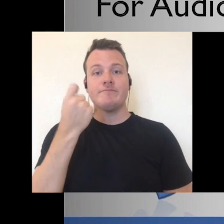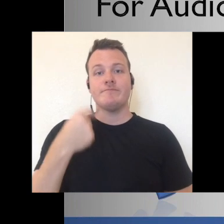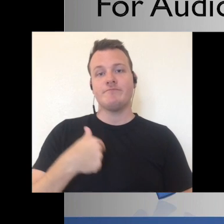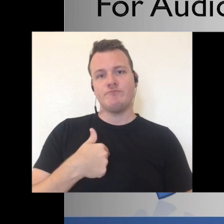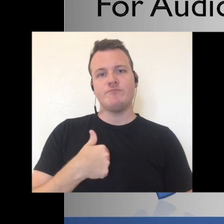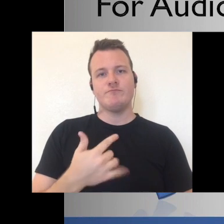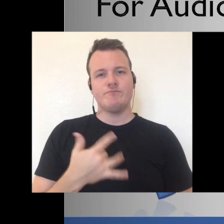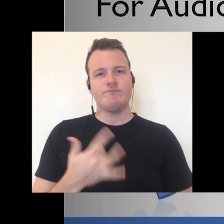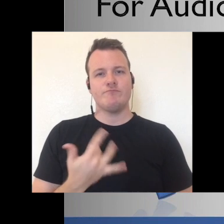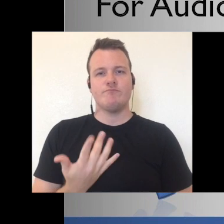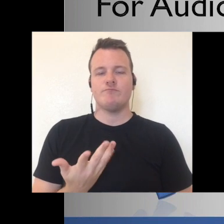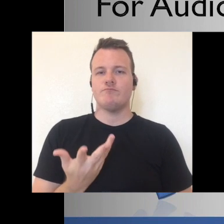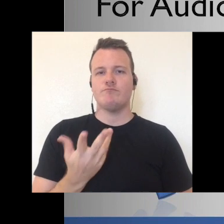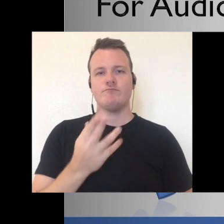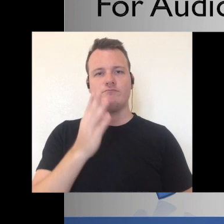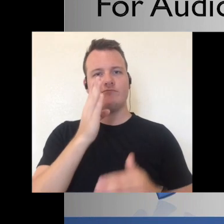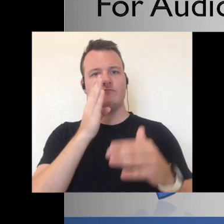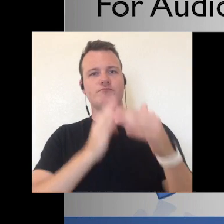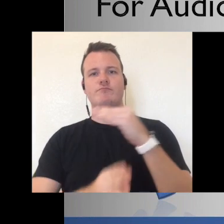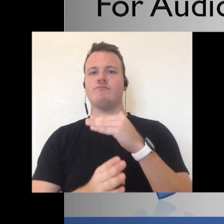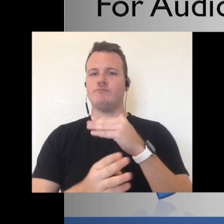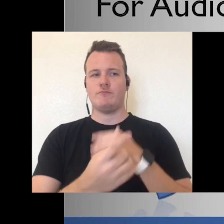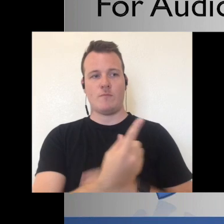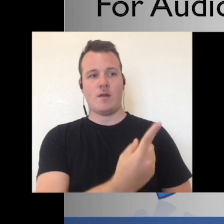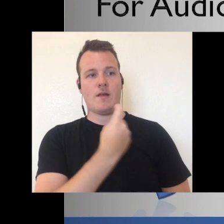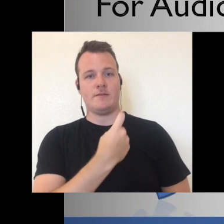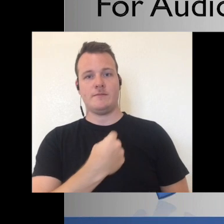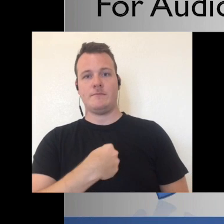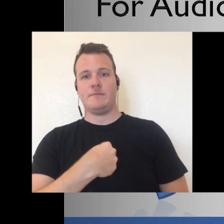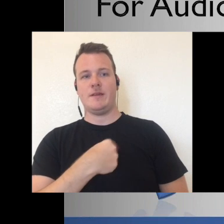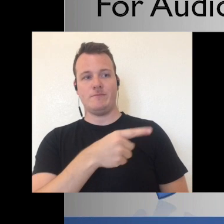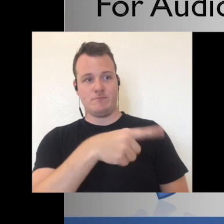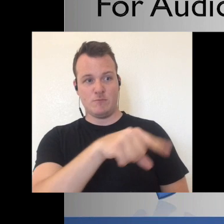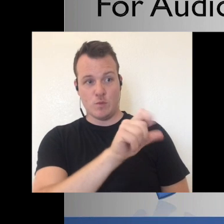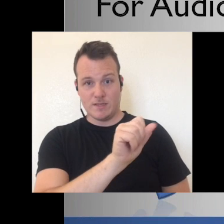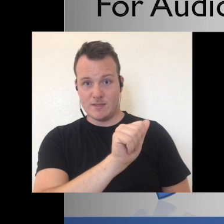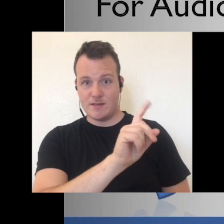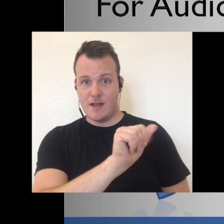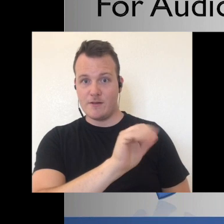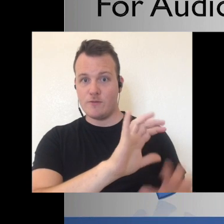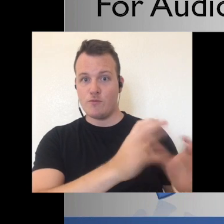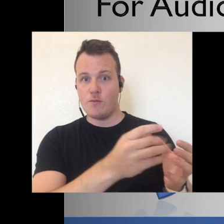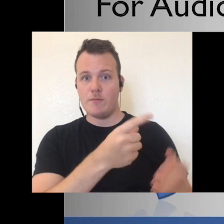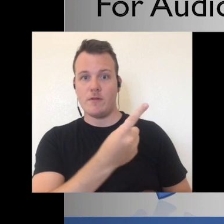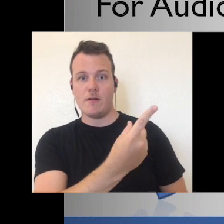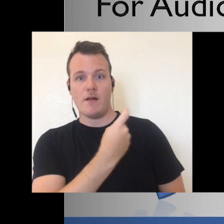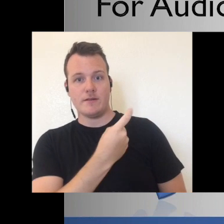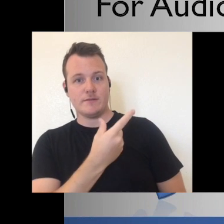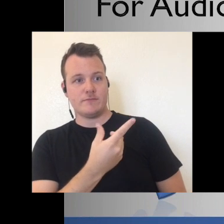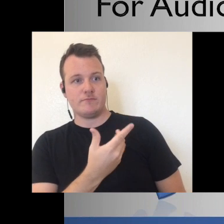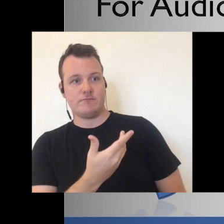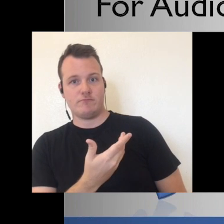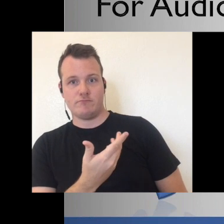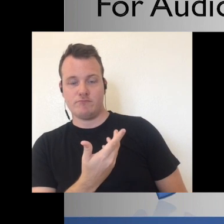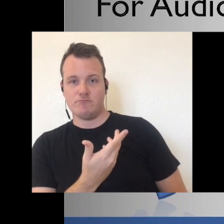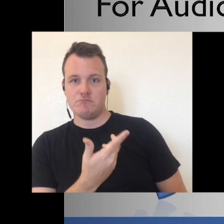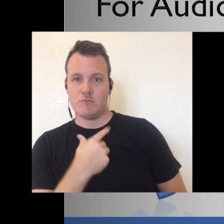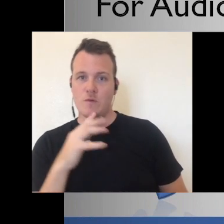humbled by being asked by the SADA group to be part of this series. The